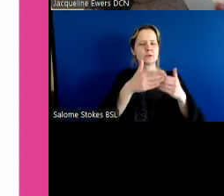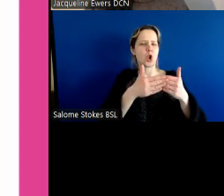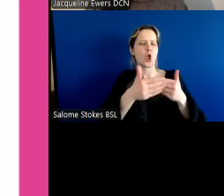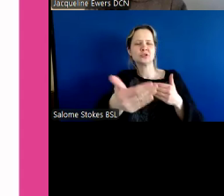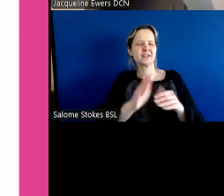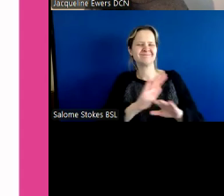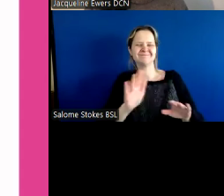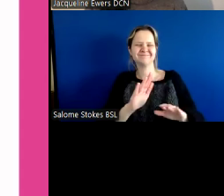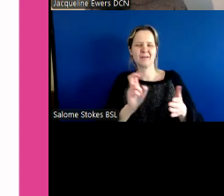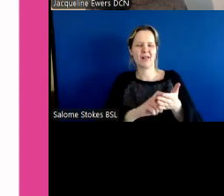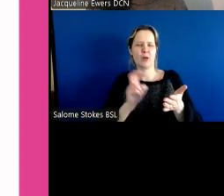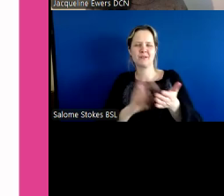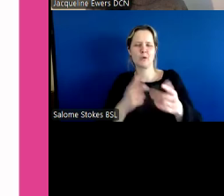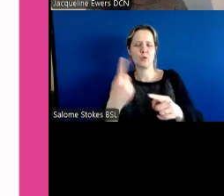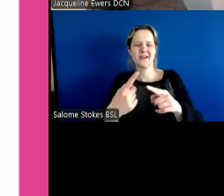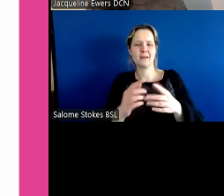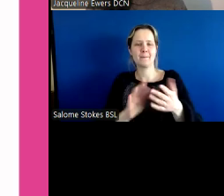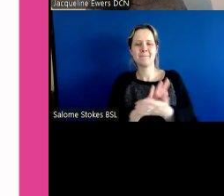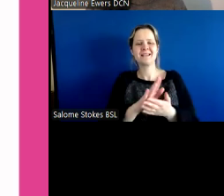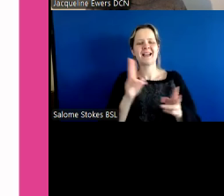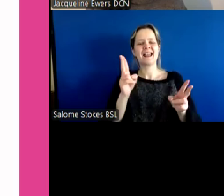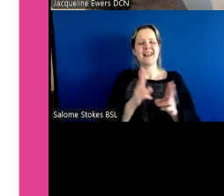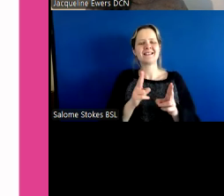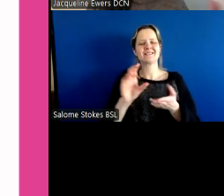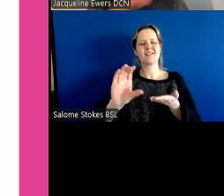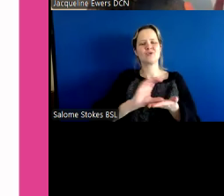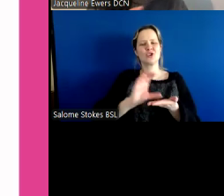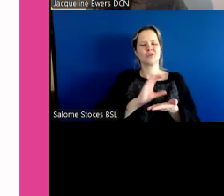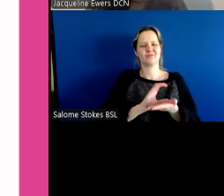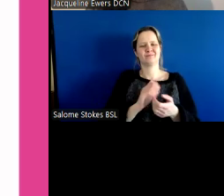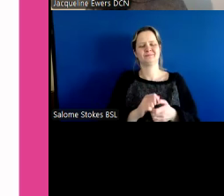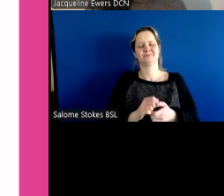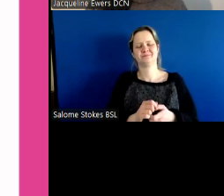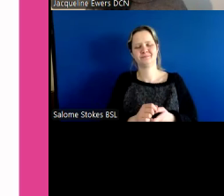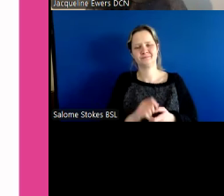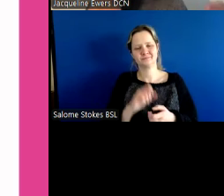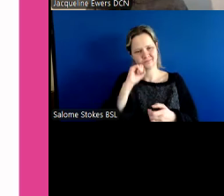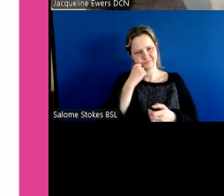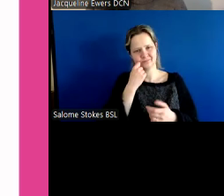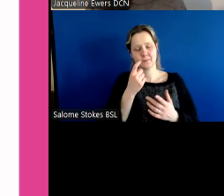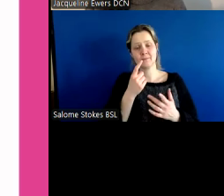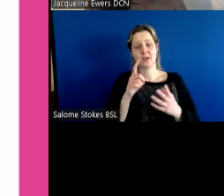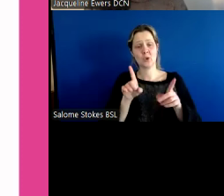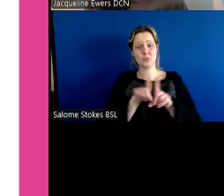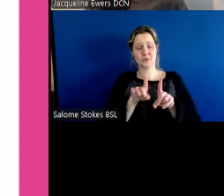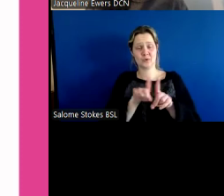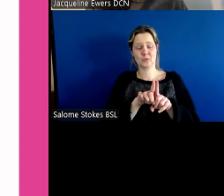so it won't generate as much revenue per contact. You'll also need to put in place some--